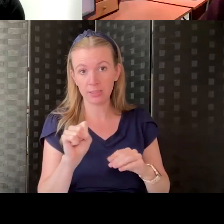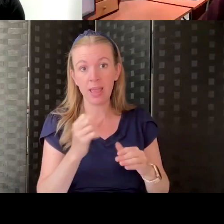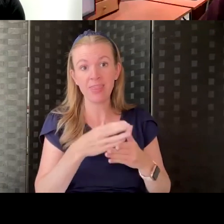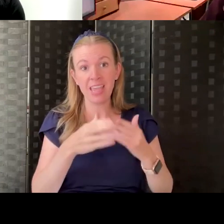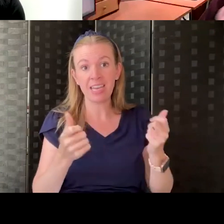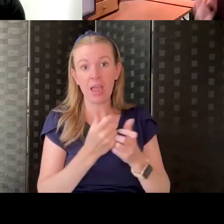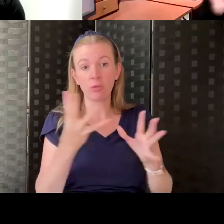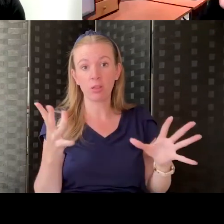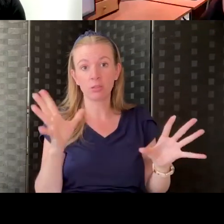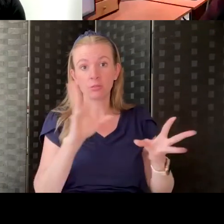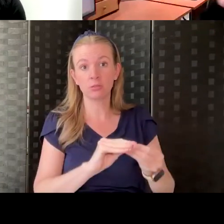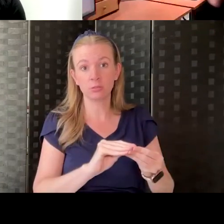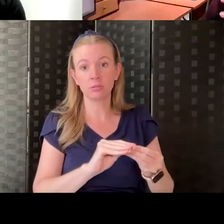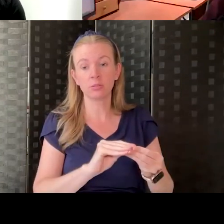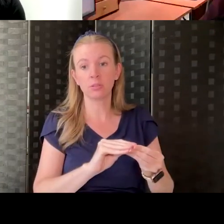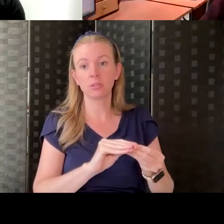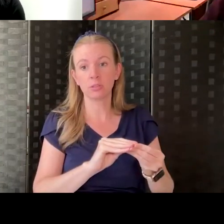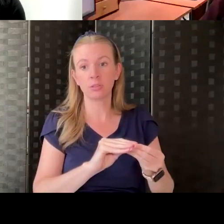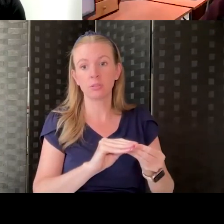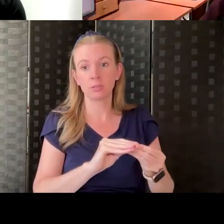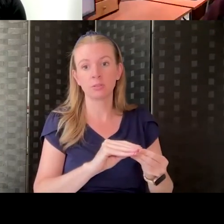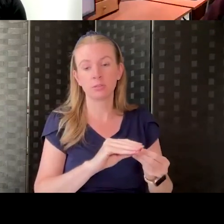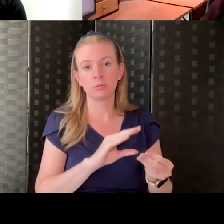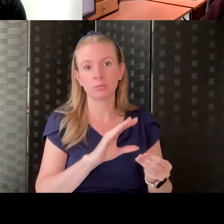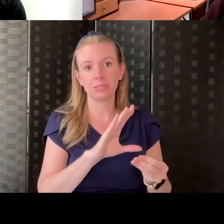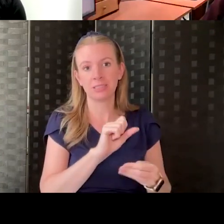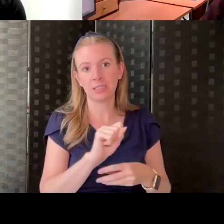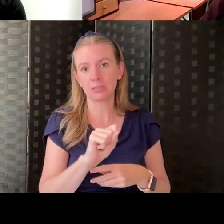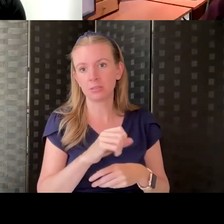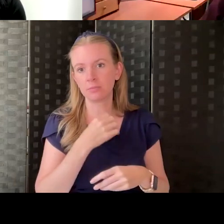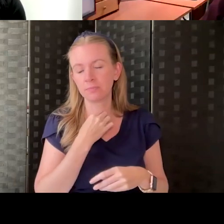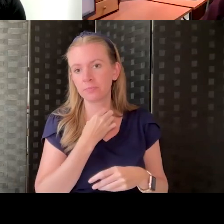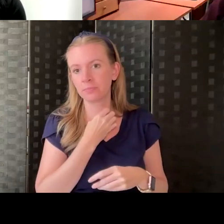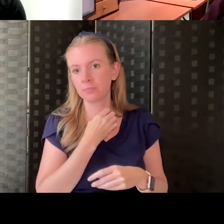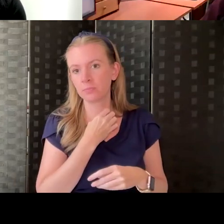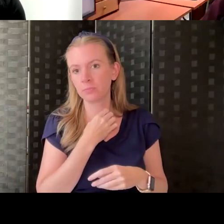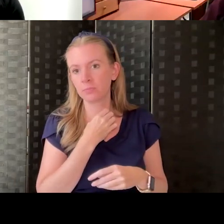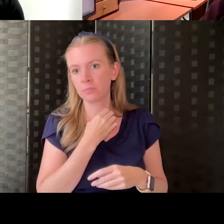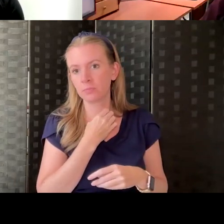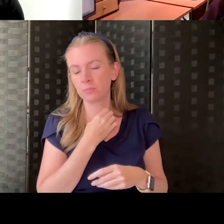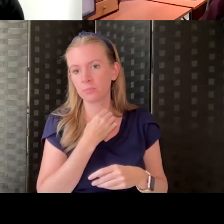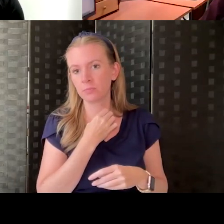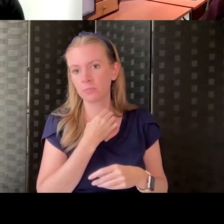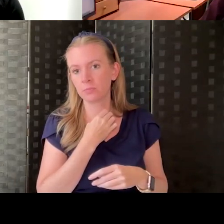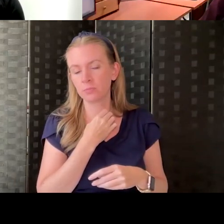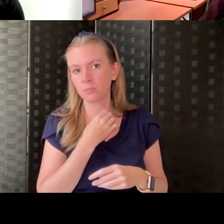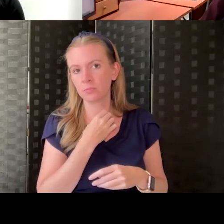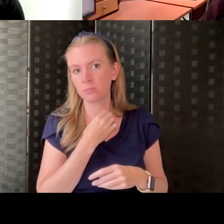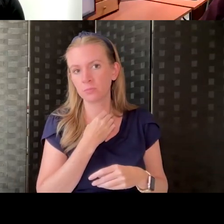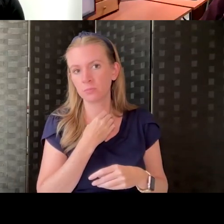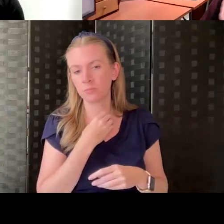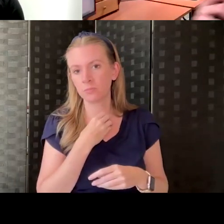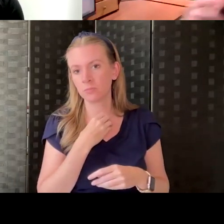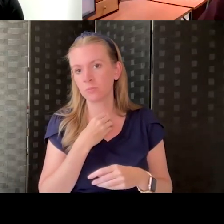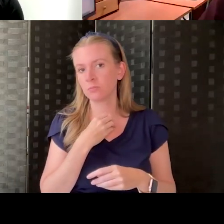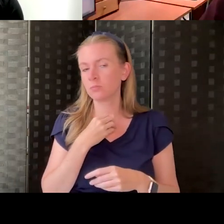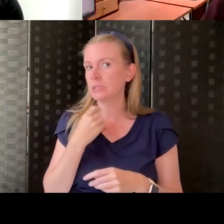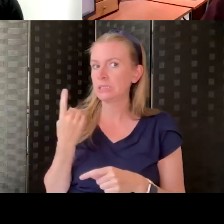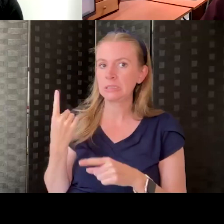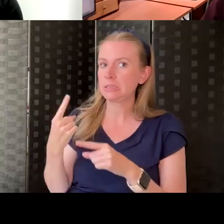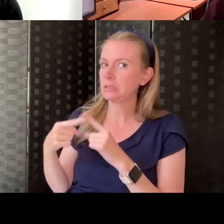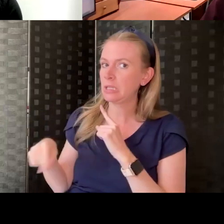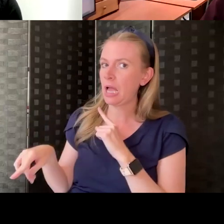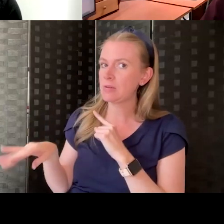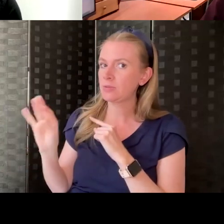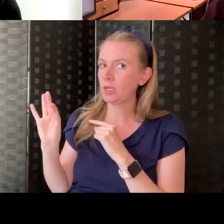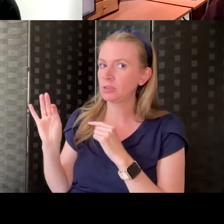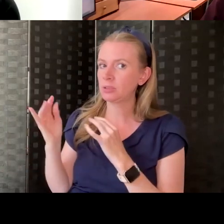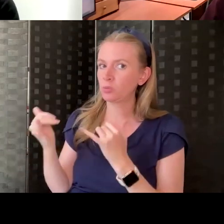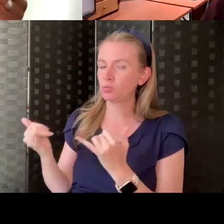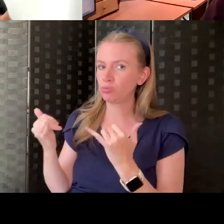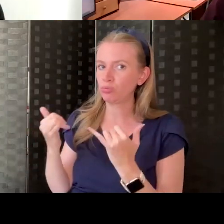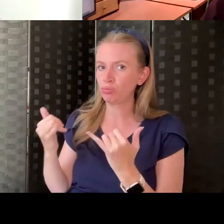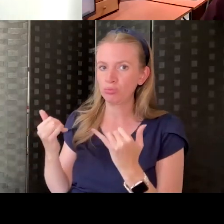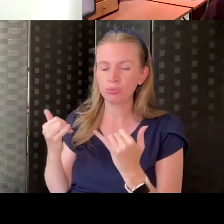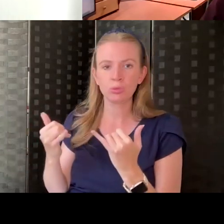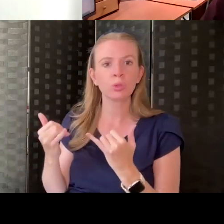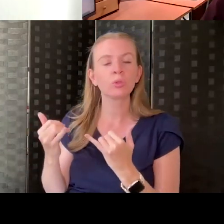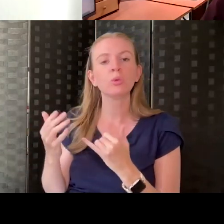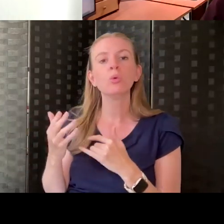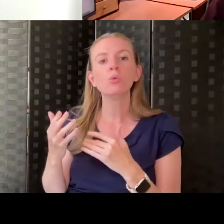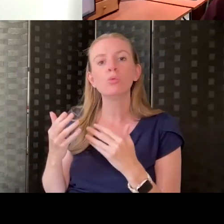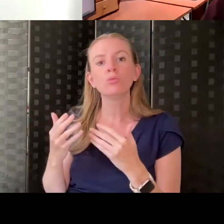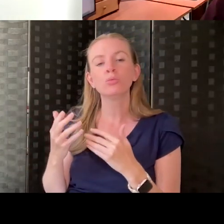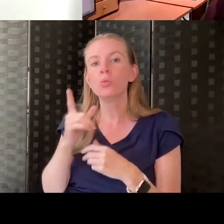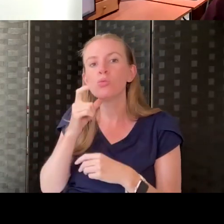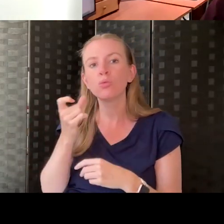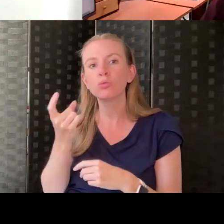the CSS. I can't find at the moment, -- >> Homer: Whoever asked that question I have